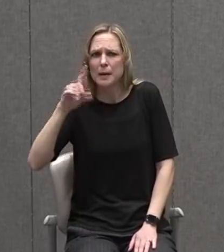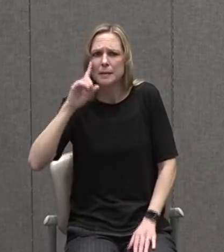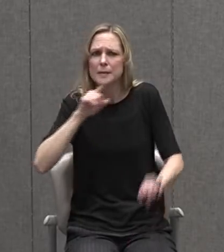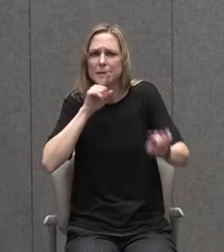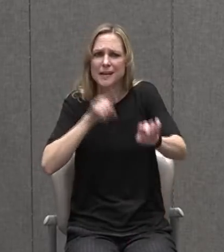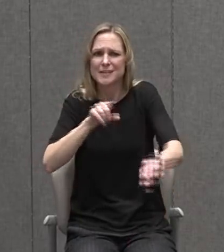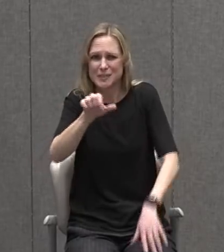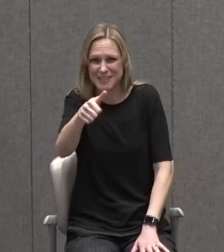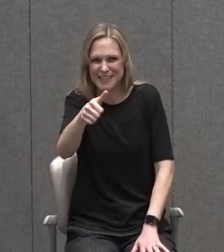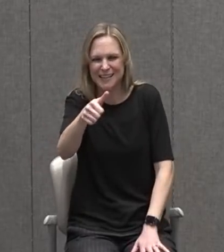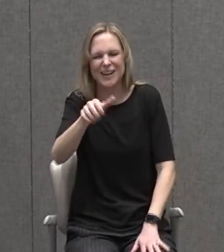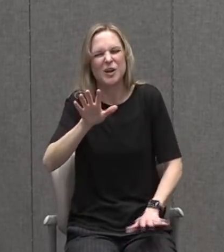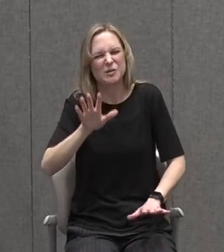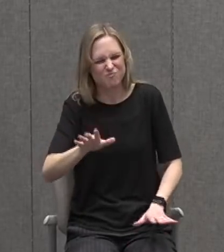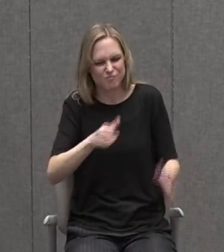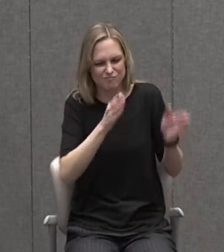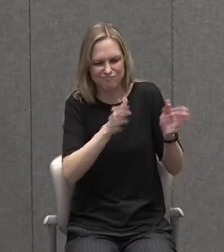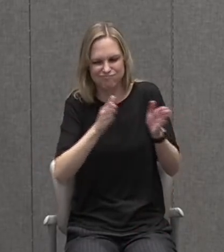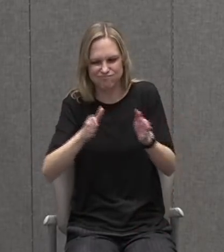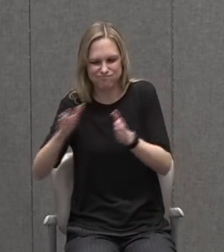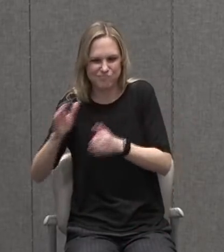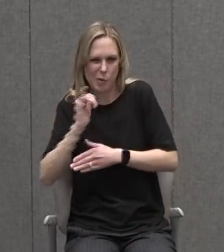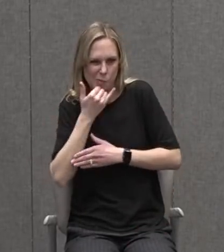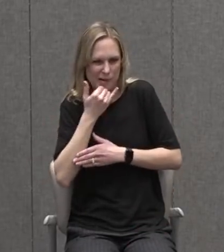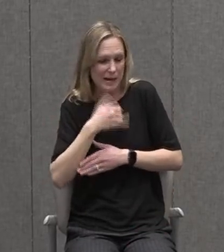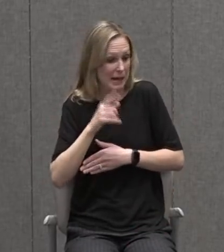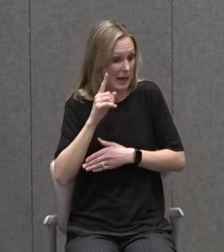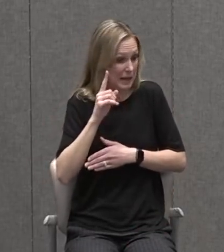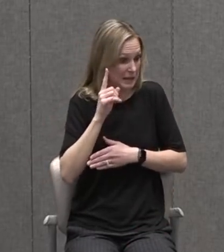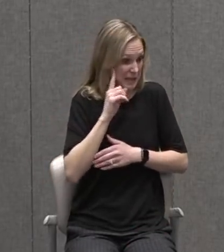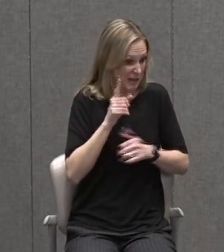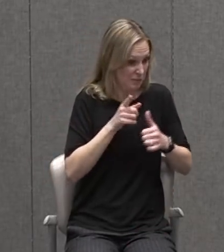Right, I was doing it wrong. I was thinking three plus seven then times zero.